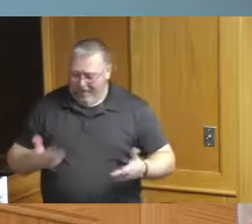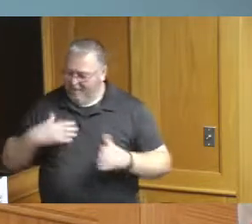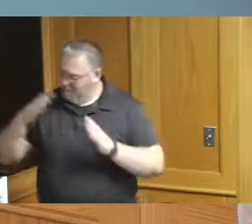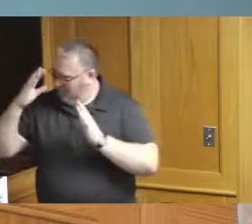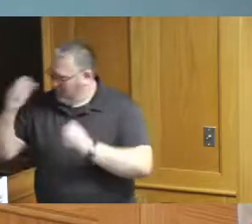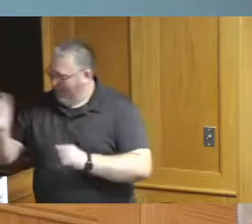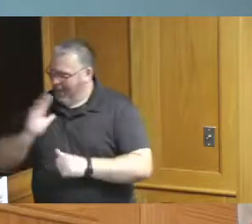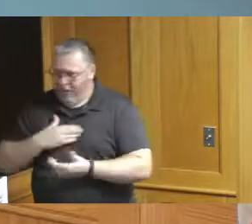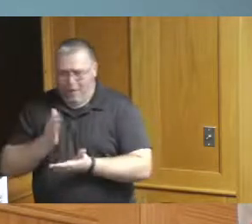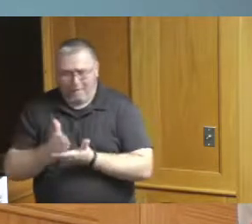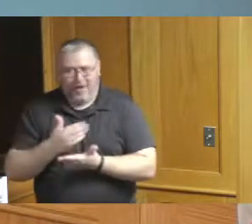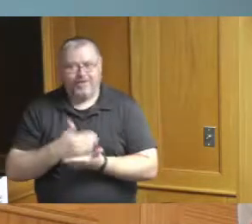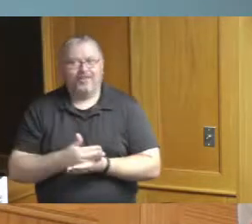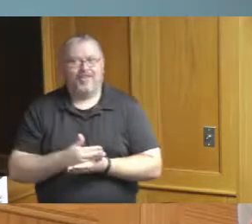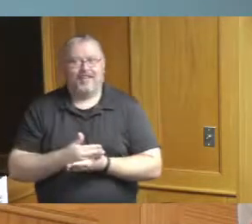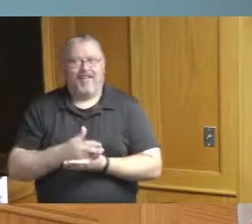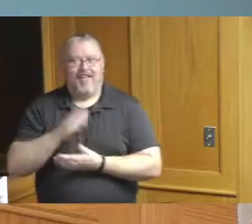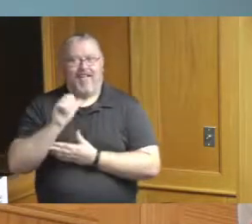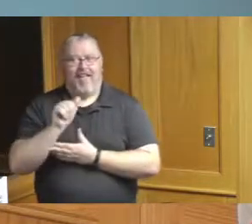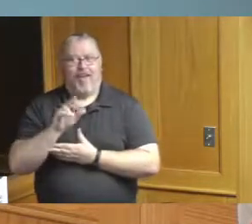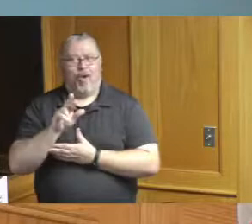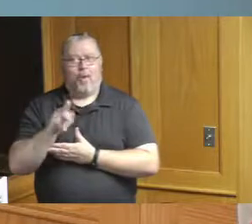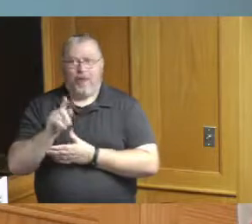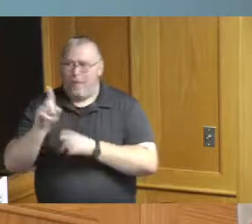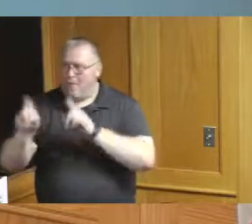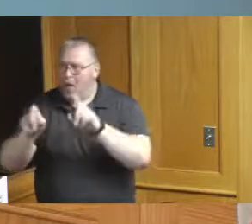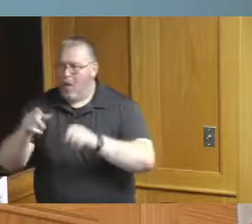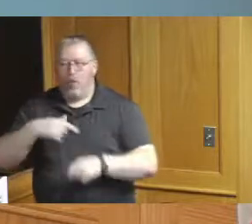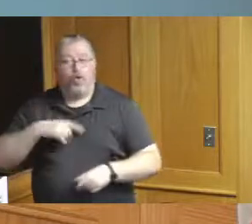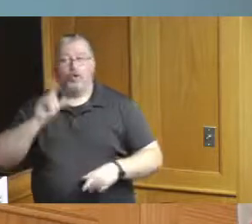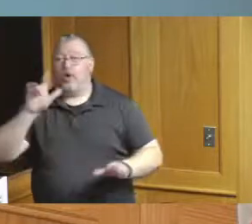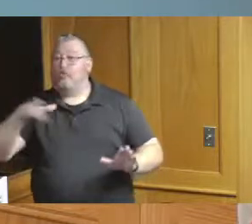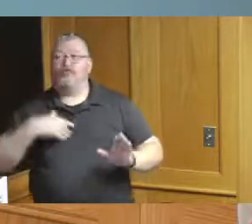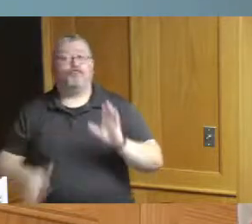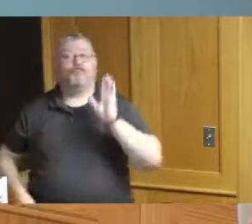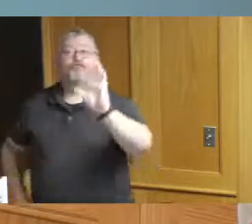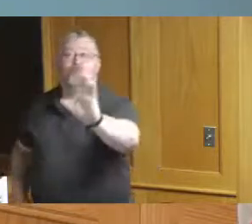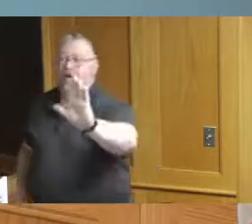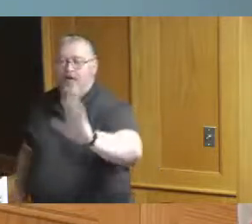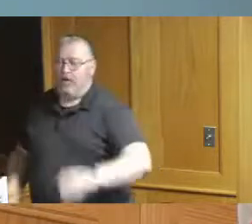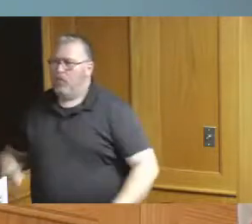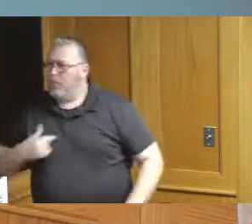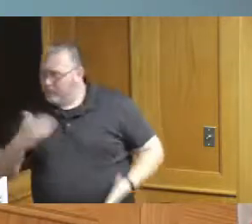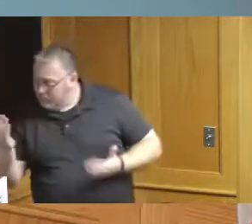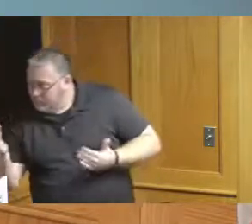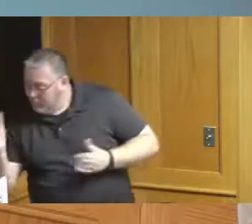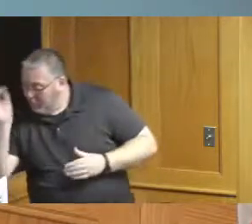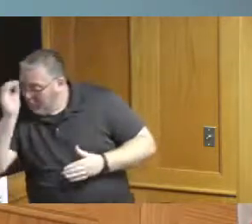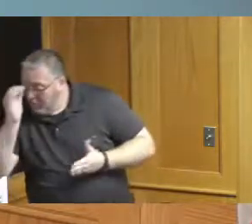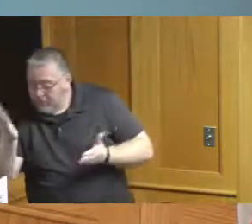budget the arp funds we didn't just run out here it is we had to hear from the people then we made